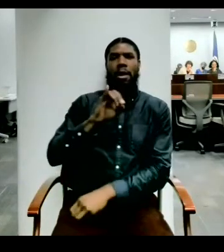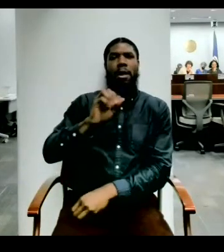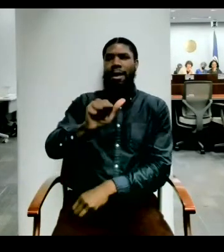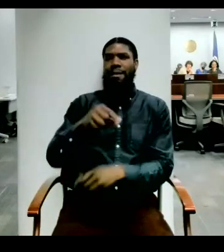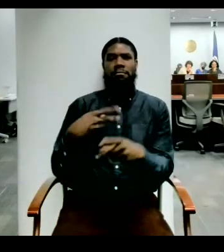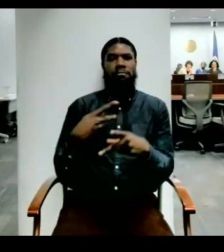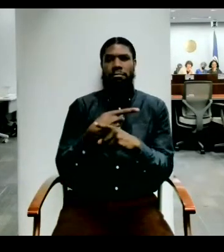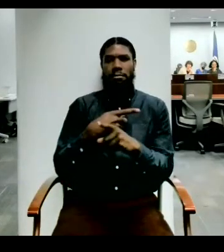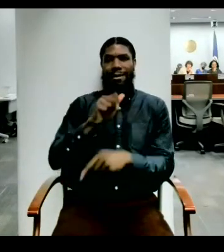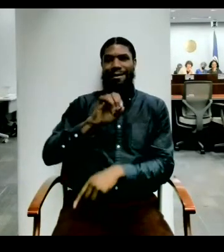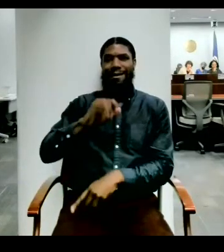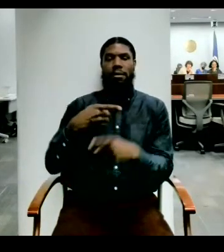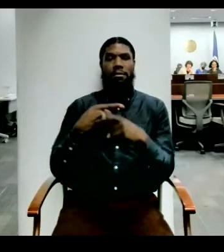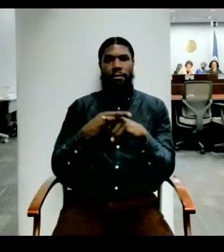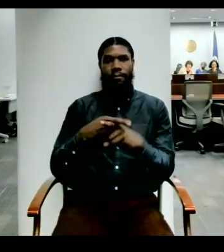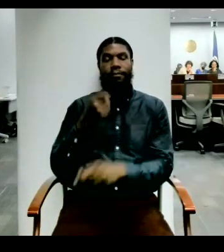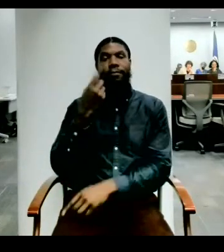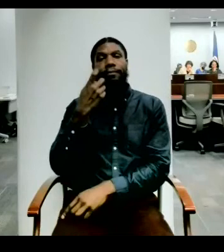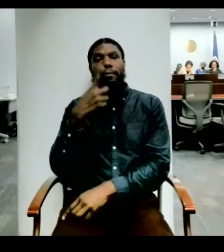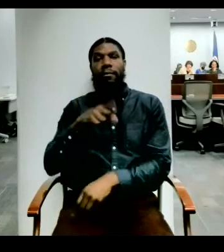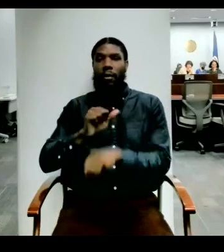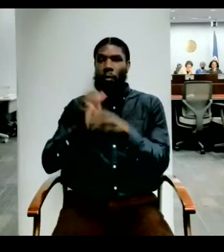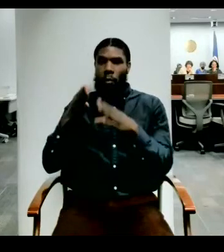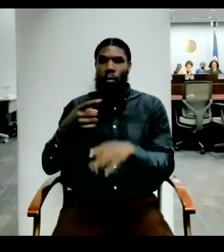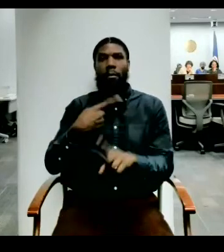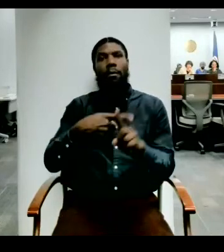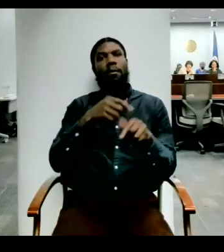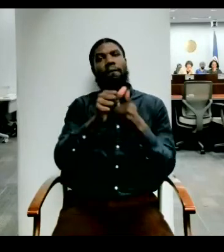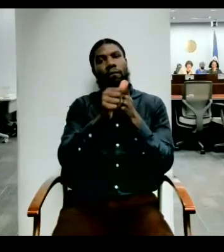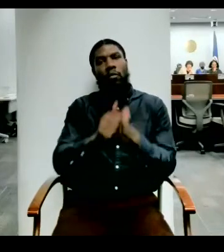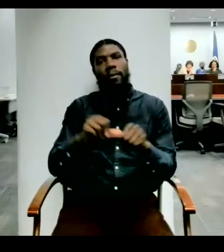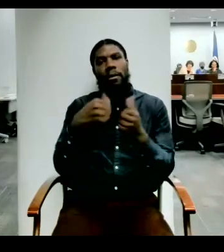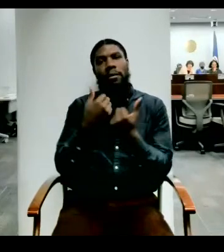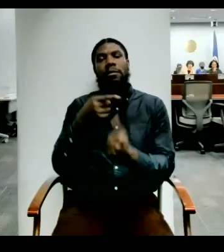So employers and enforcement agencies should insist that AI base screening